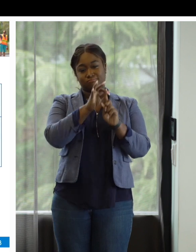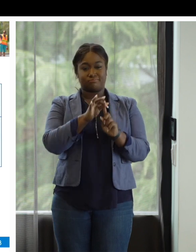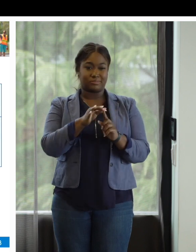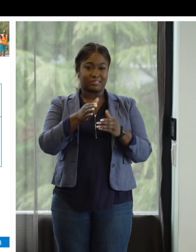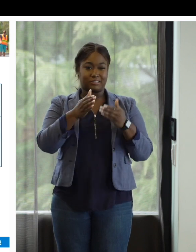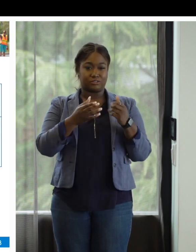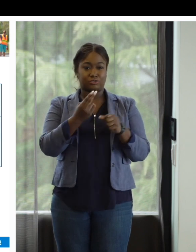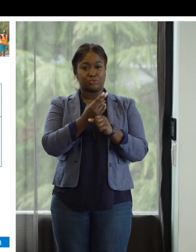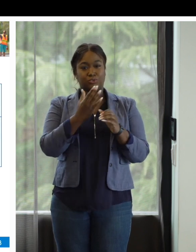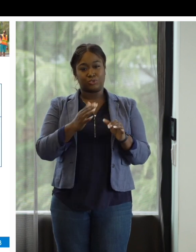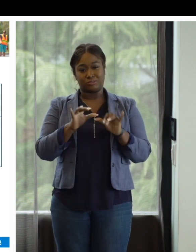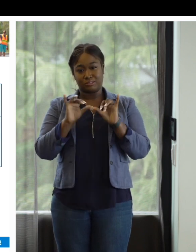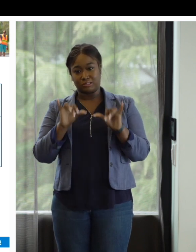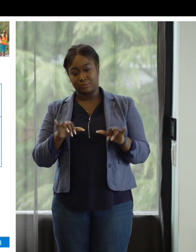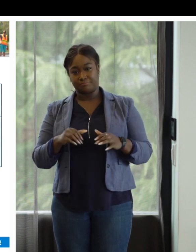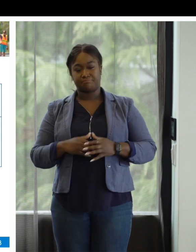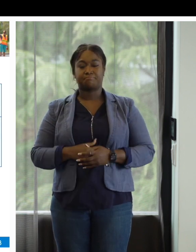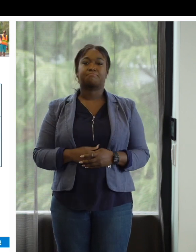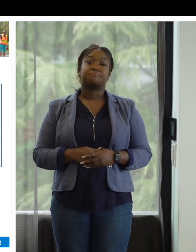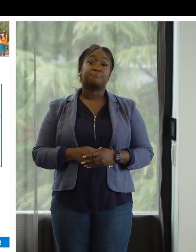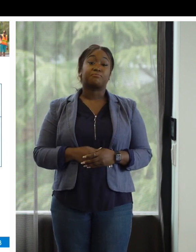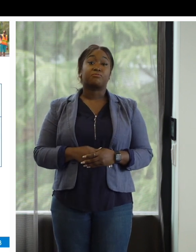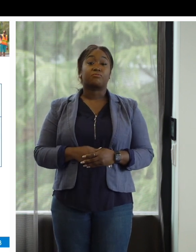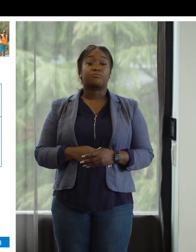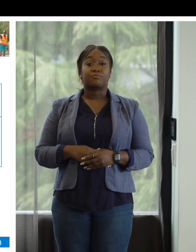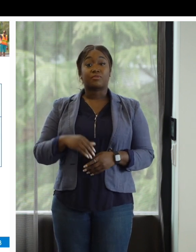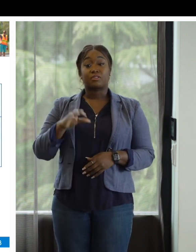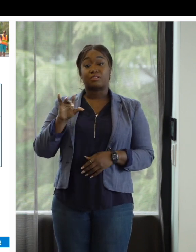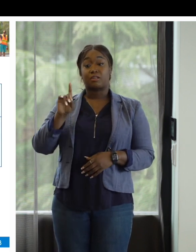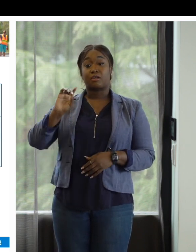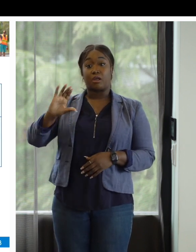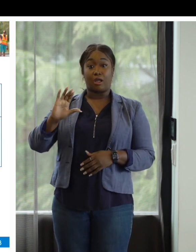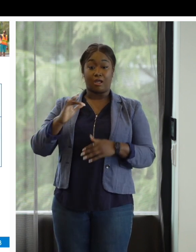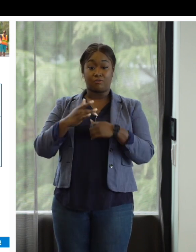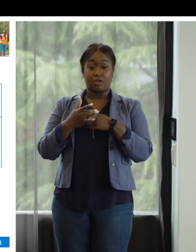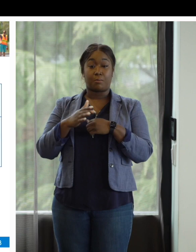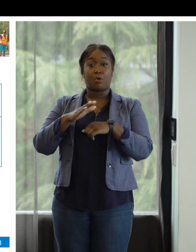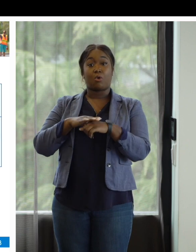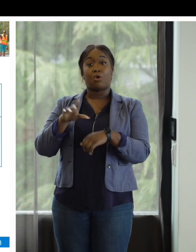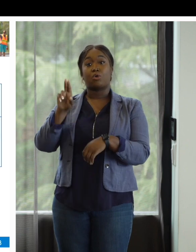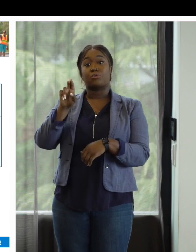is also on the US dot website we come up with a